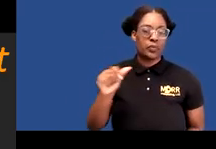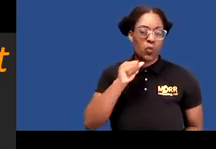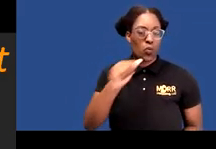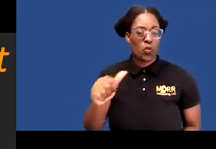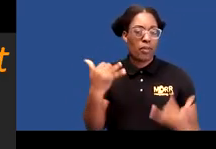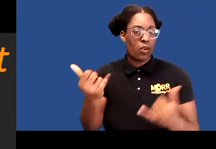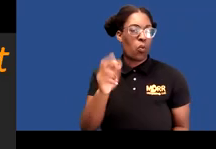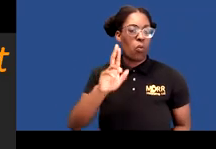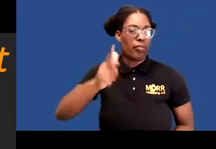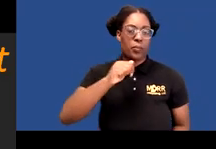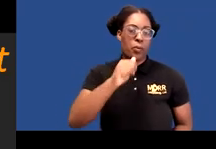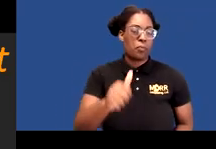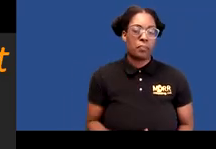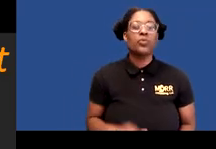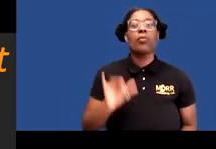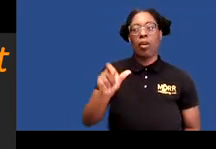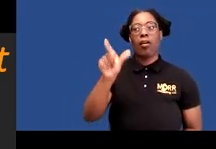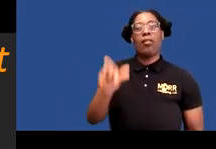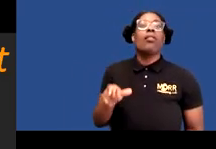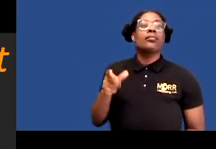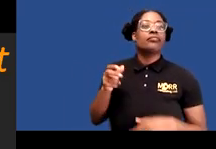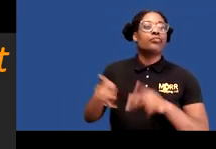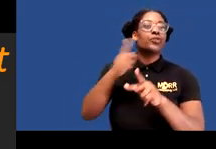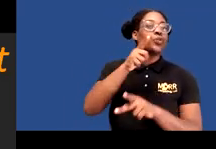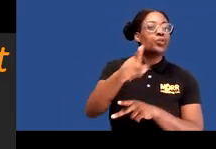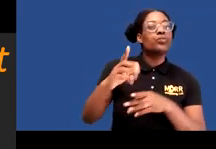so that is just a space for sharing your comments, your ideas